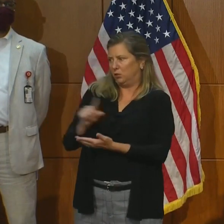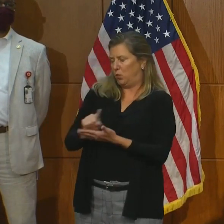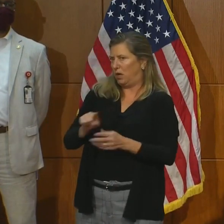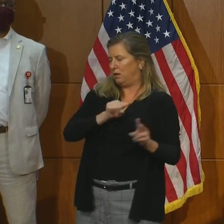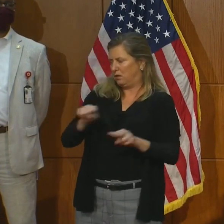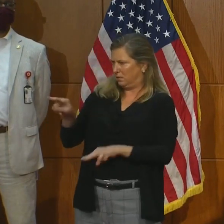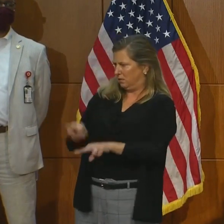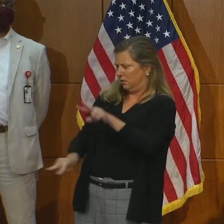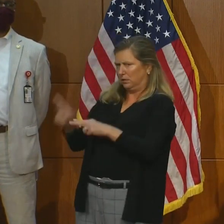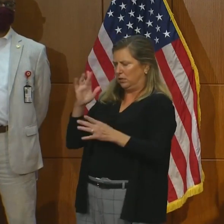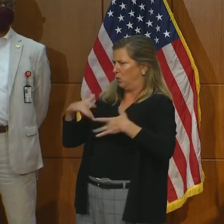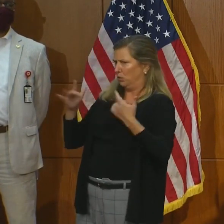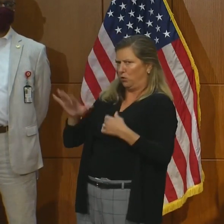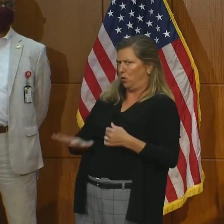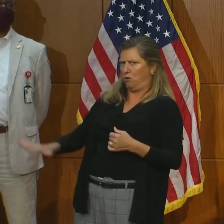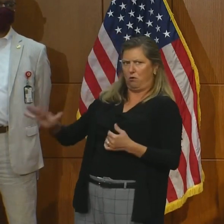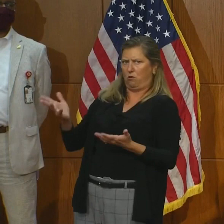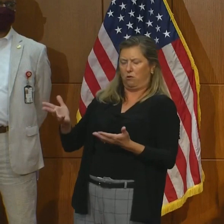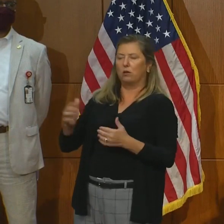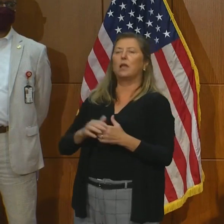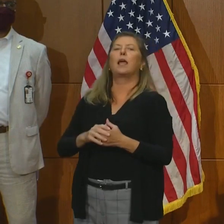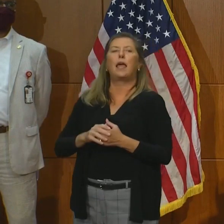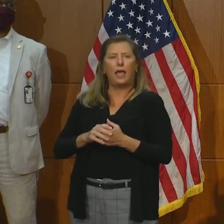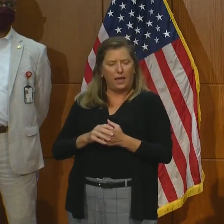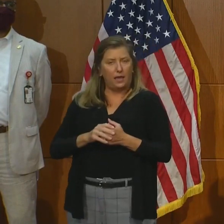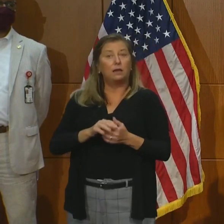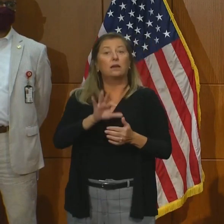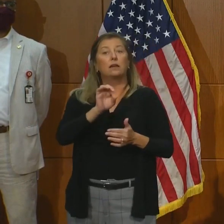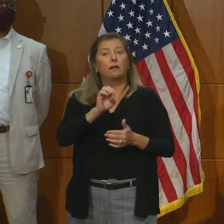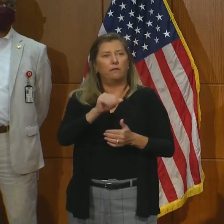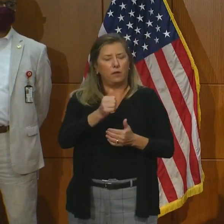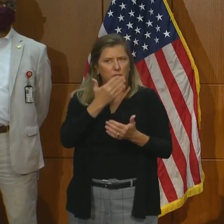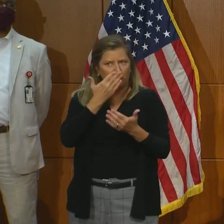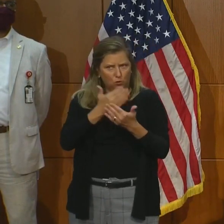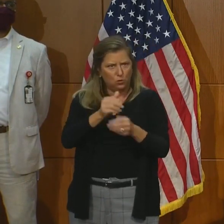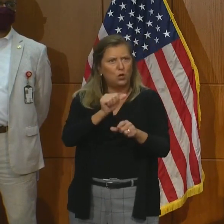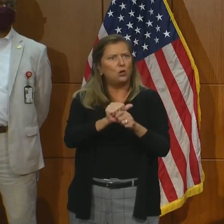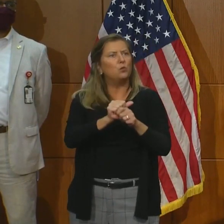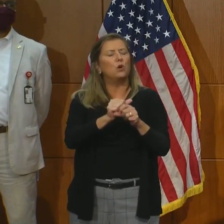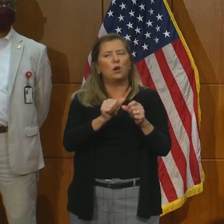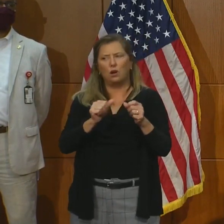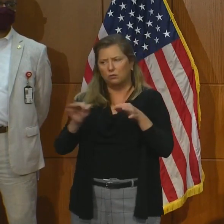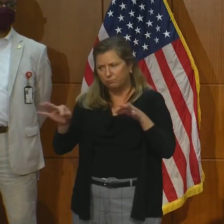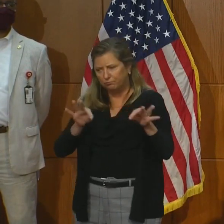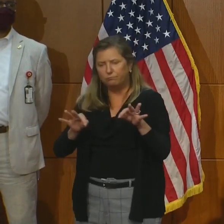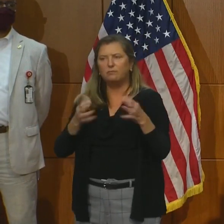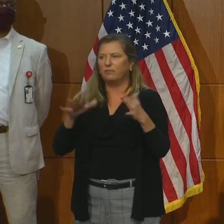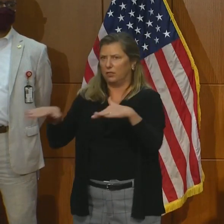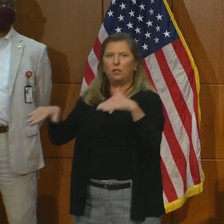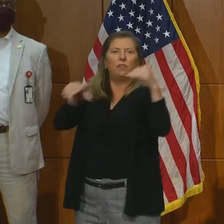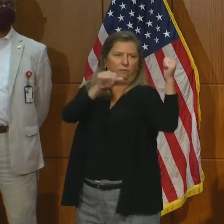OF ATTENTION ON HAMPTON ROADS A FEDERAL TEAM FROM FEMA WAS HERE OVER THE PAST WEEK TO ASSESS